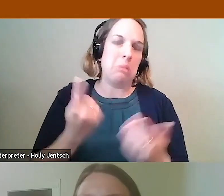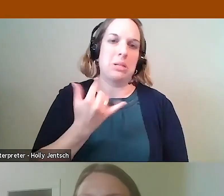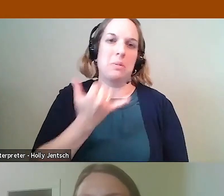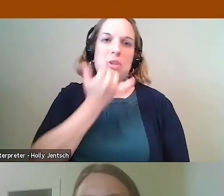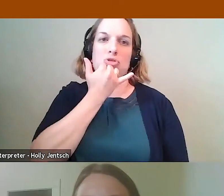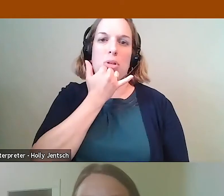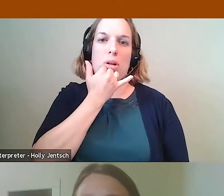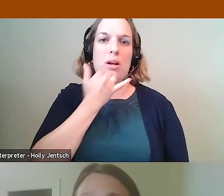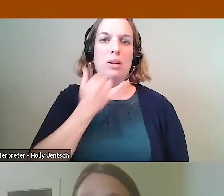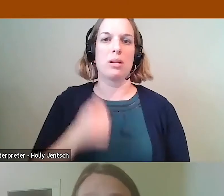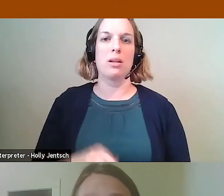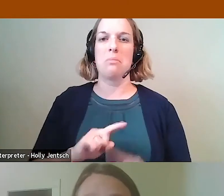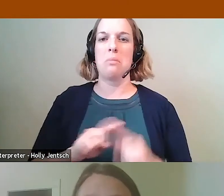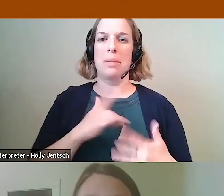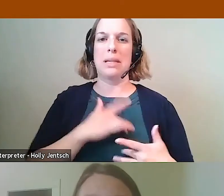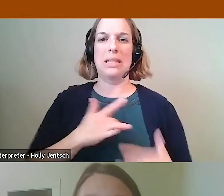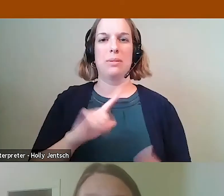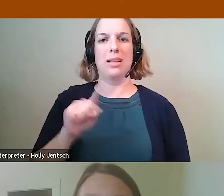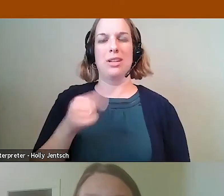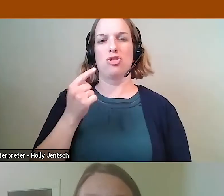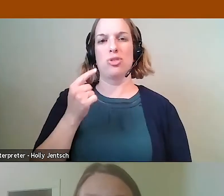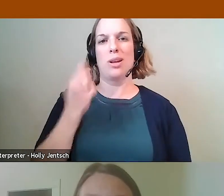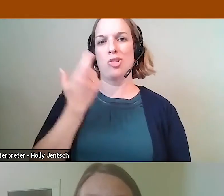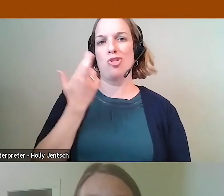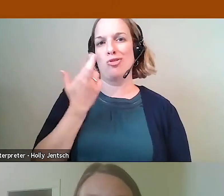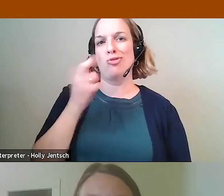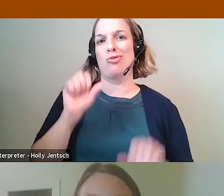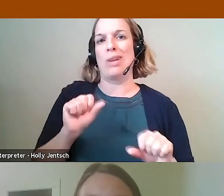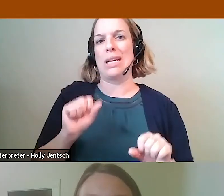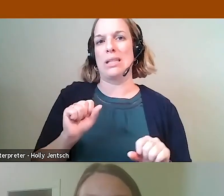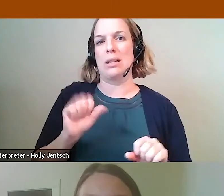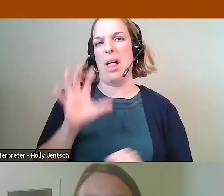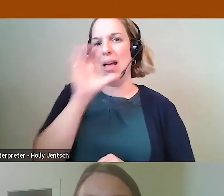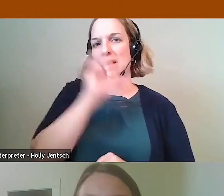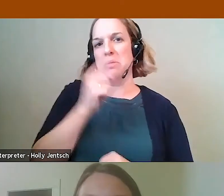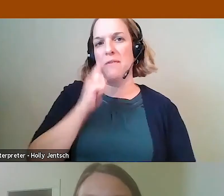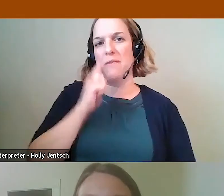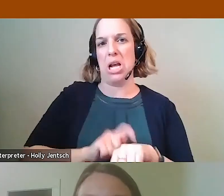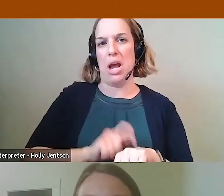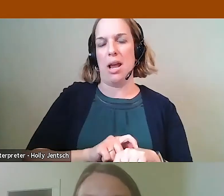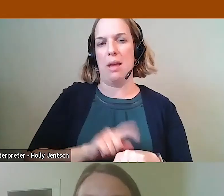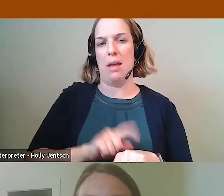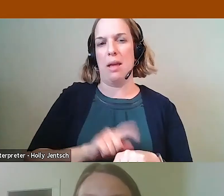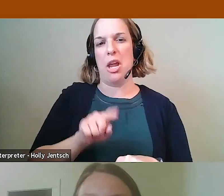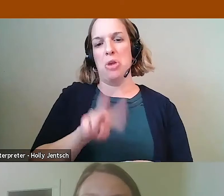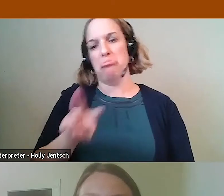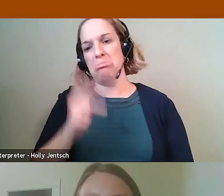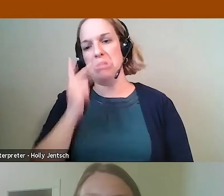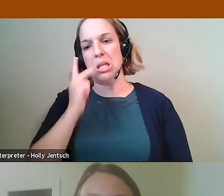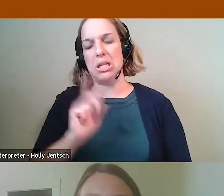But usually it's just a reasonable assessment of time, and you would know that by looking at the work that's been completed.